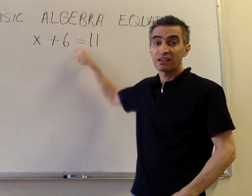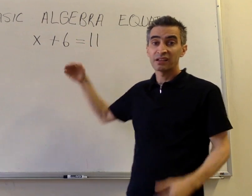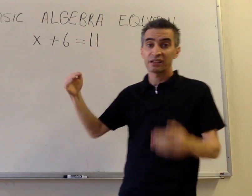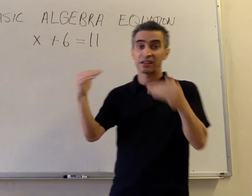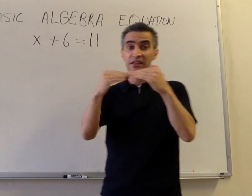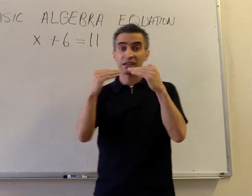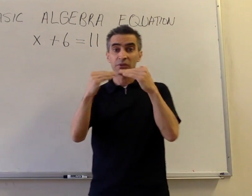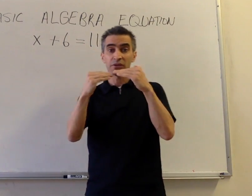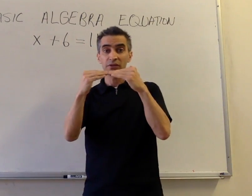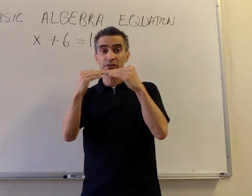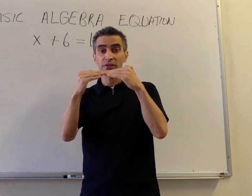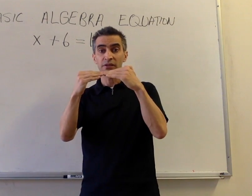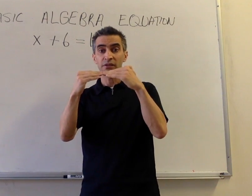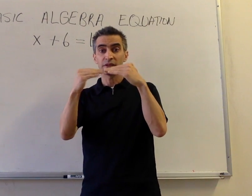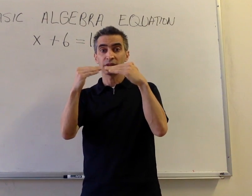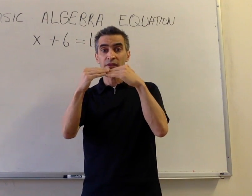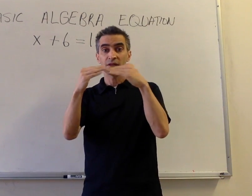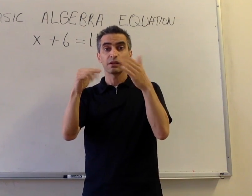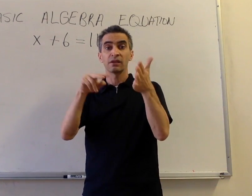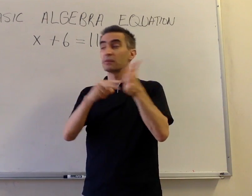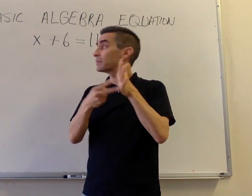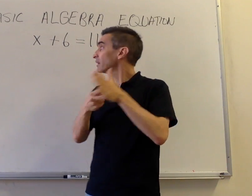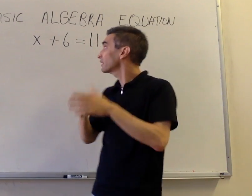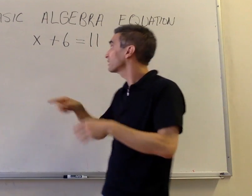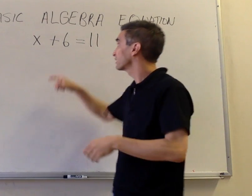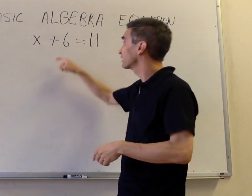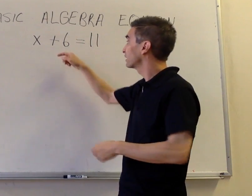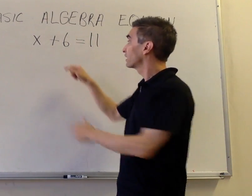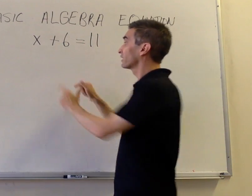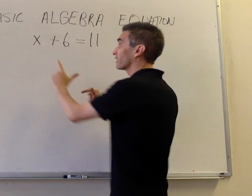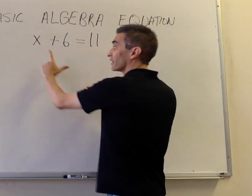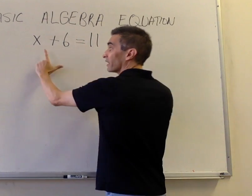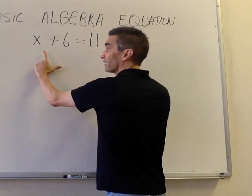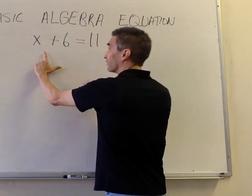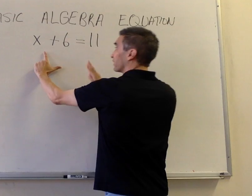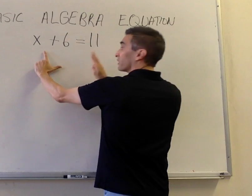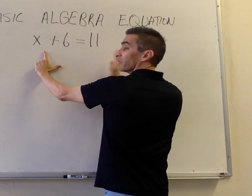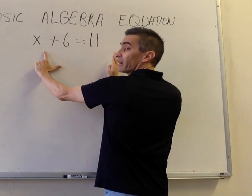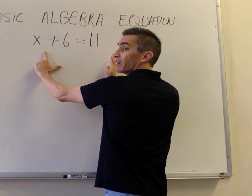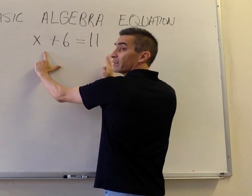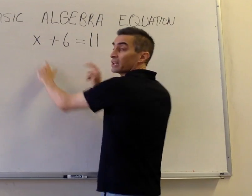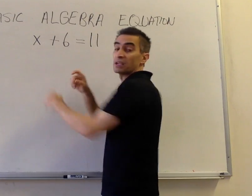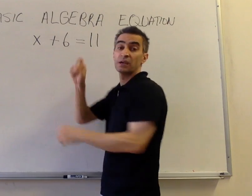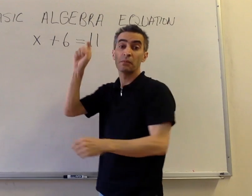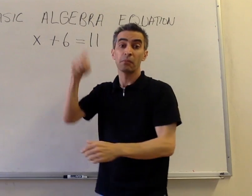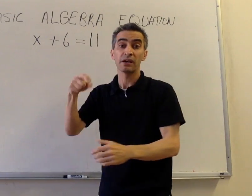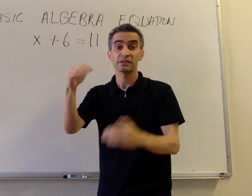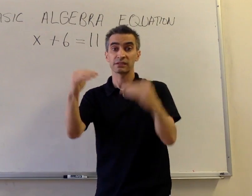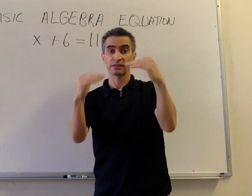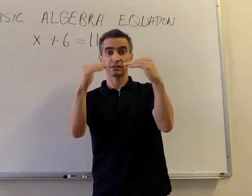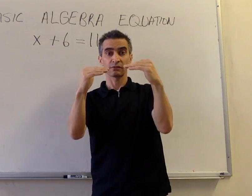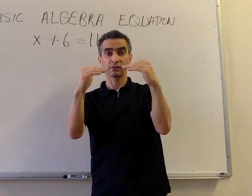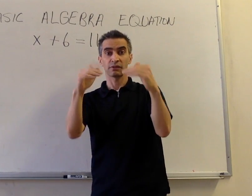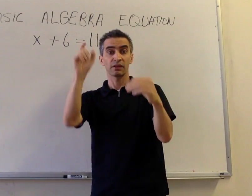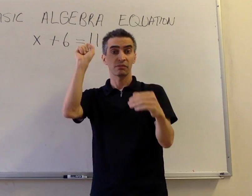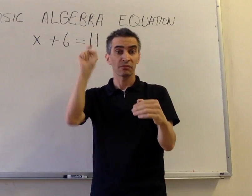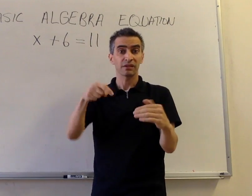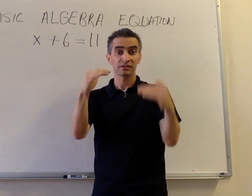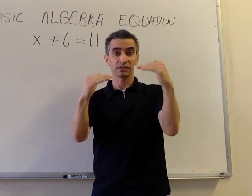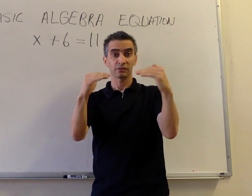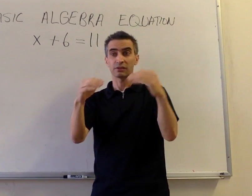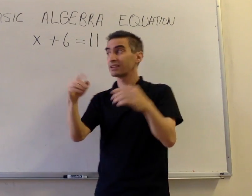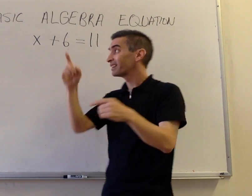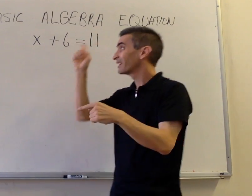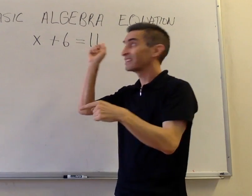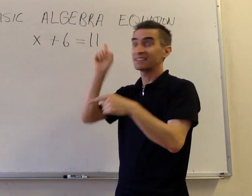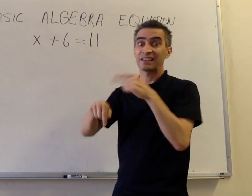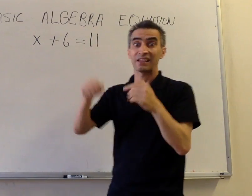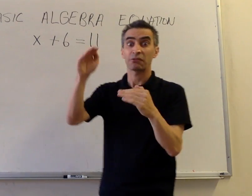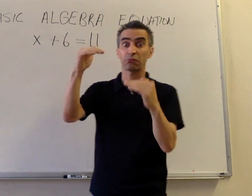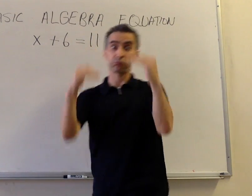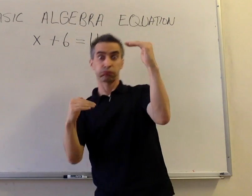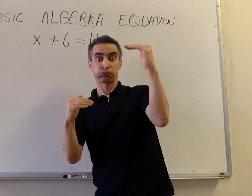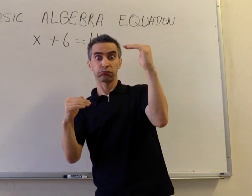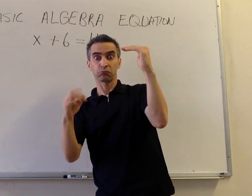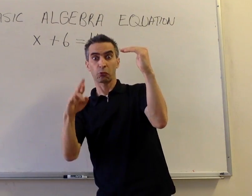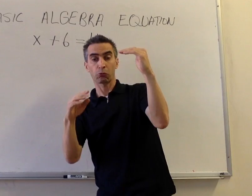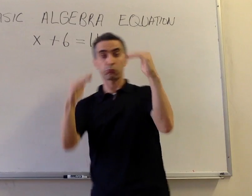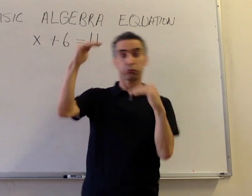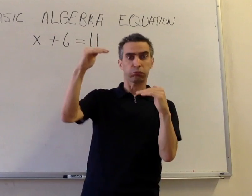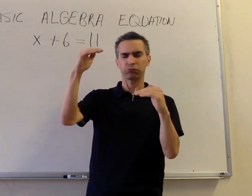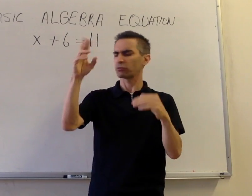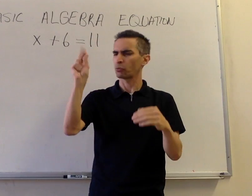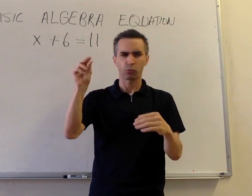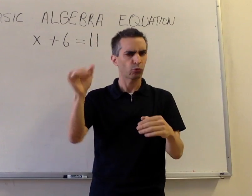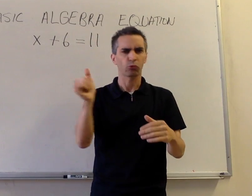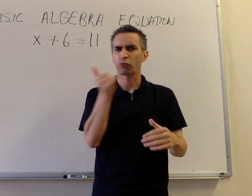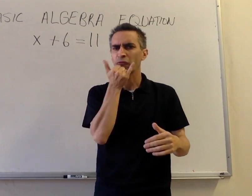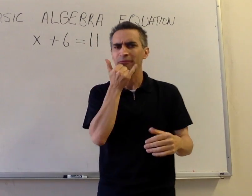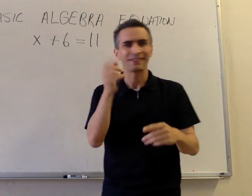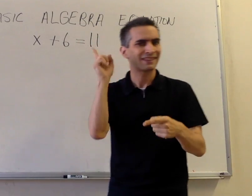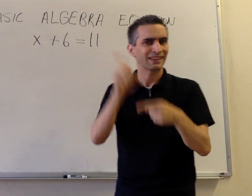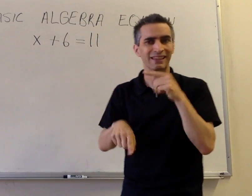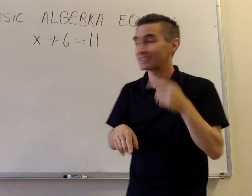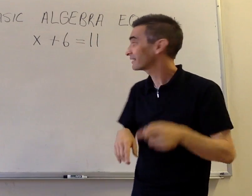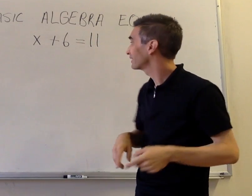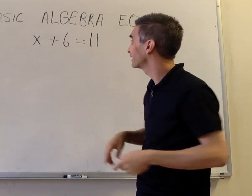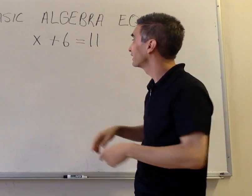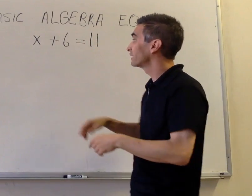That sign means the left and the right must balance. We can't have the left side or the right side dominate. No that would